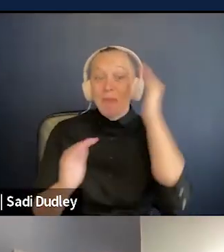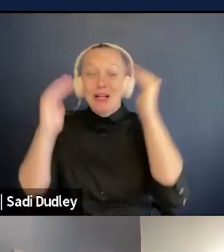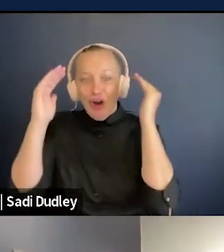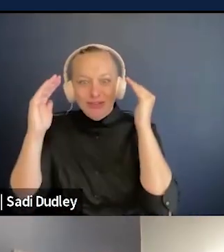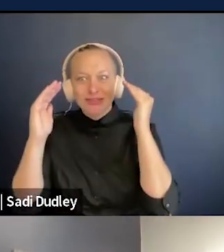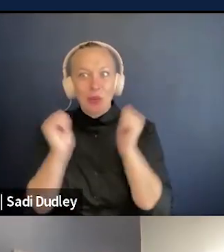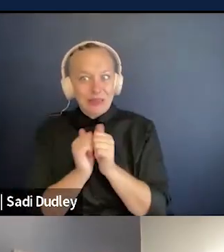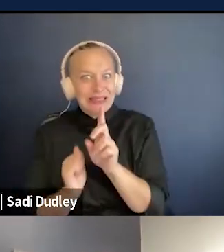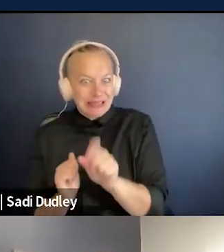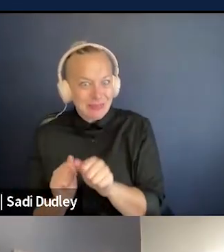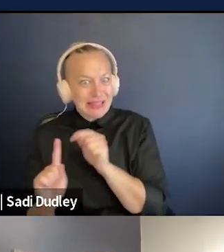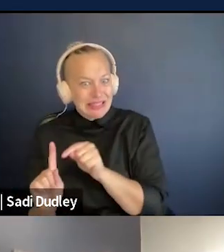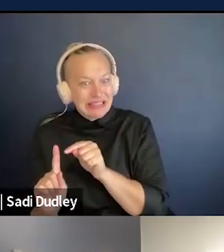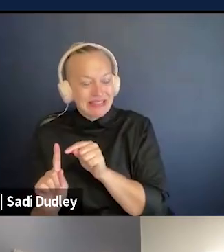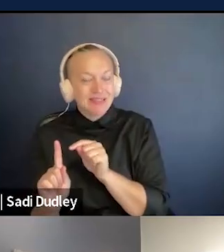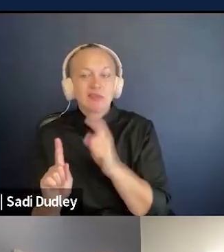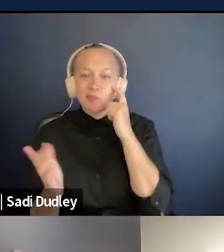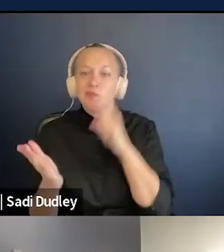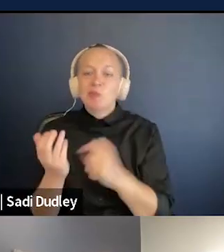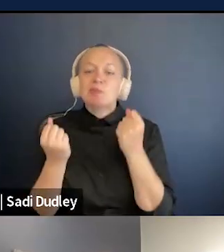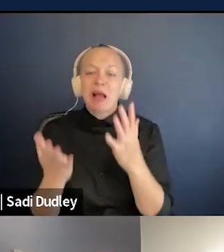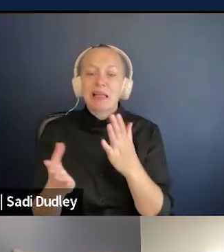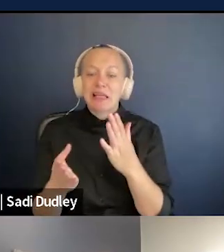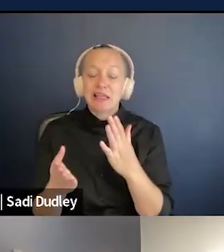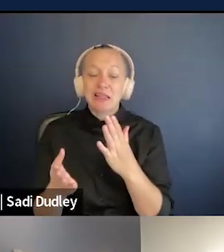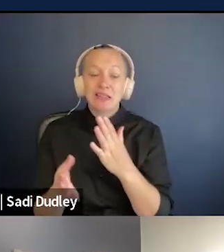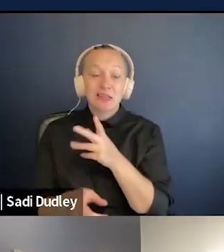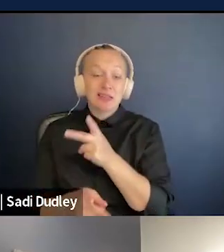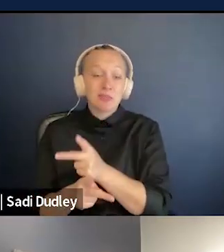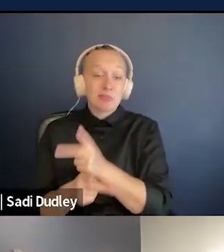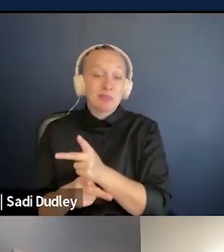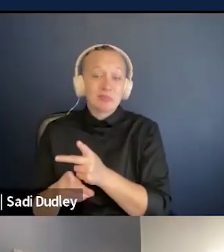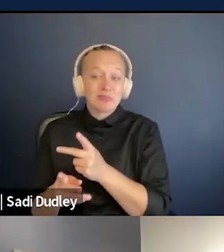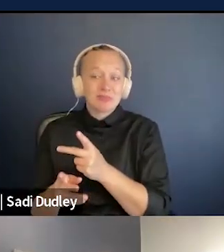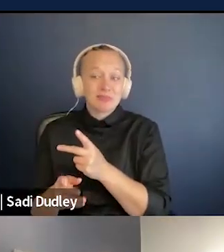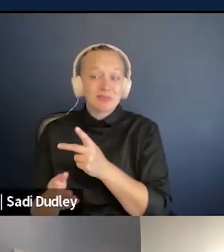Um, we saw that a lot of people… a lot of practitioners weren't trained to help that transition, which is so important to.